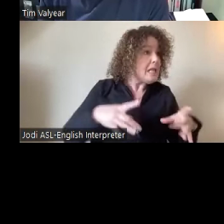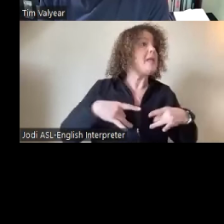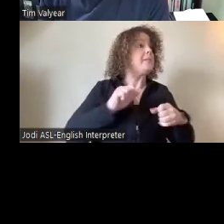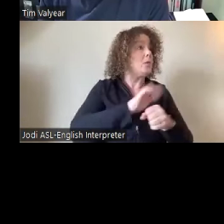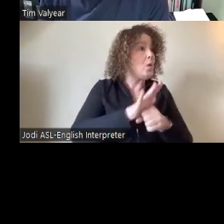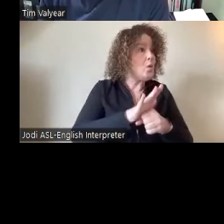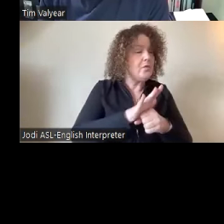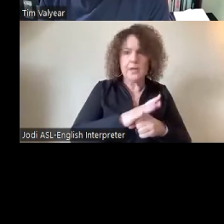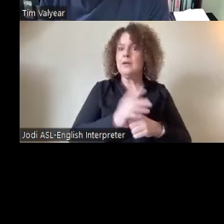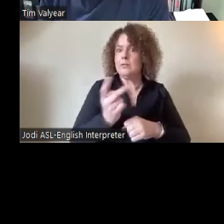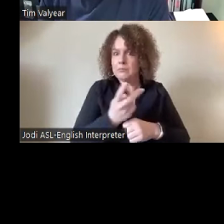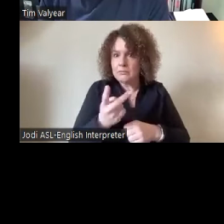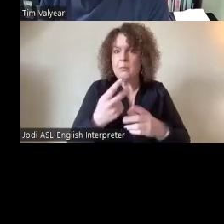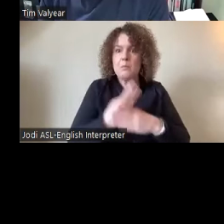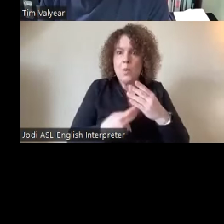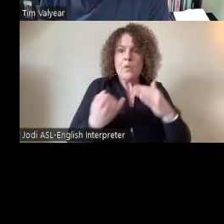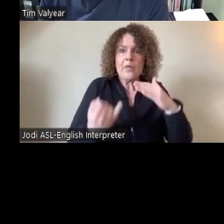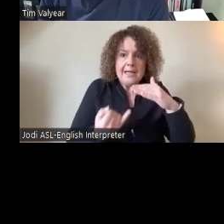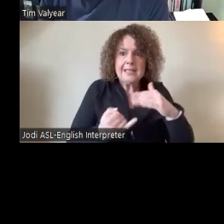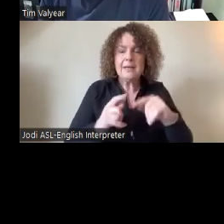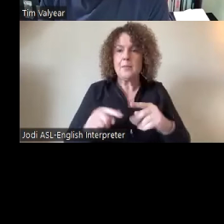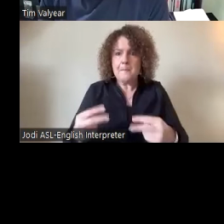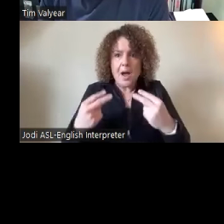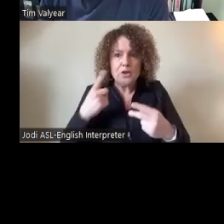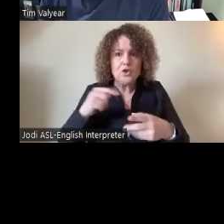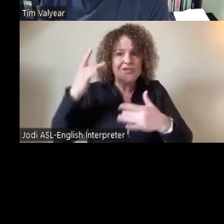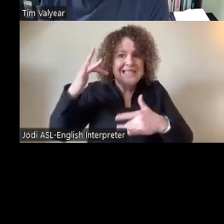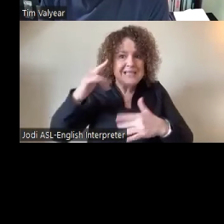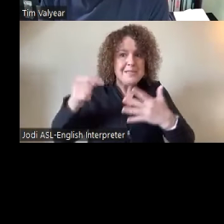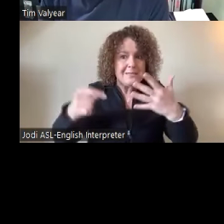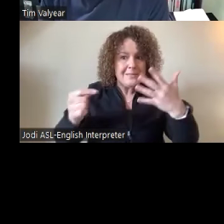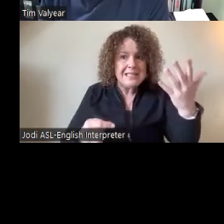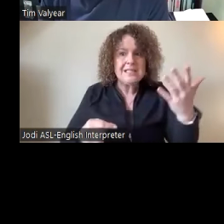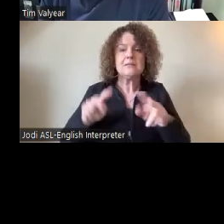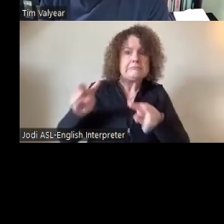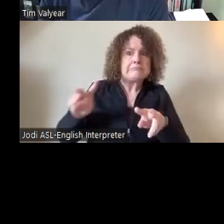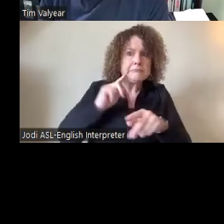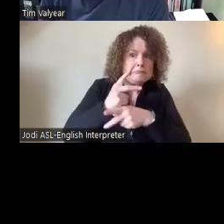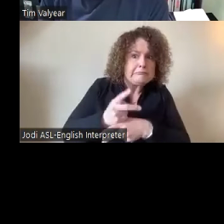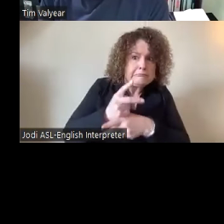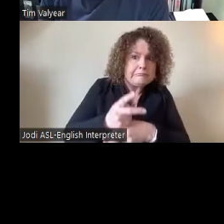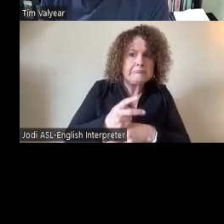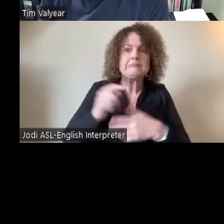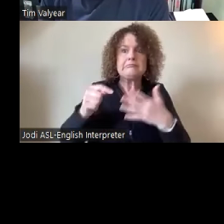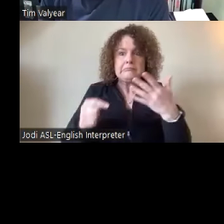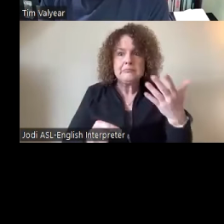You must isolate if you have tested positive, if you live with somebody, you need to isolate as well. Monitor for